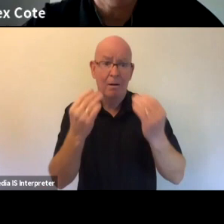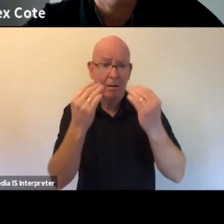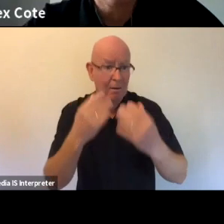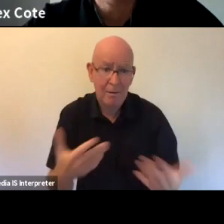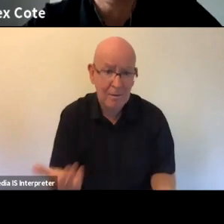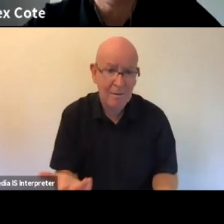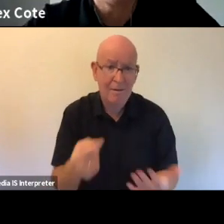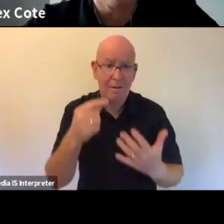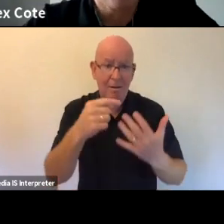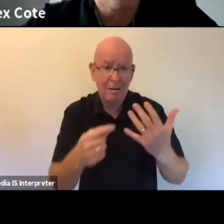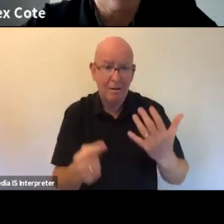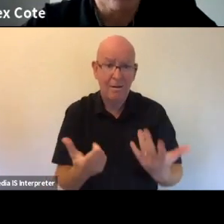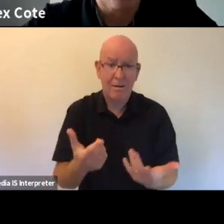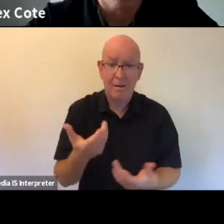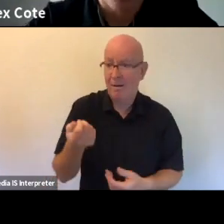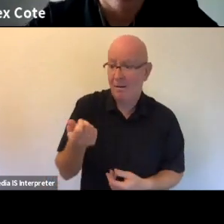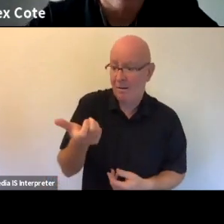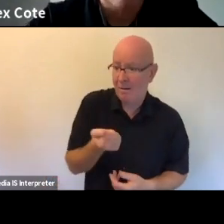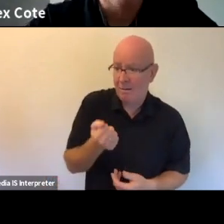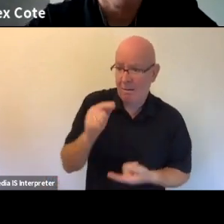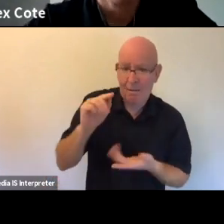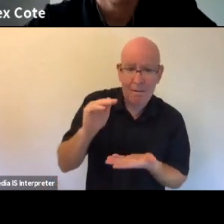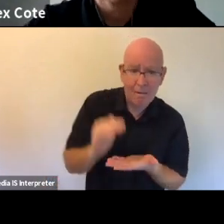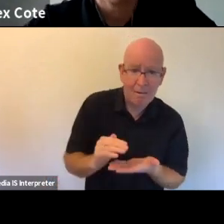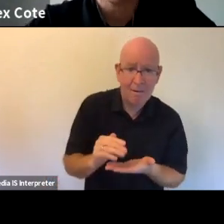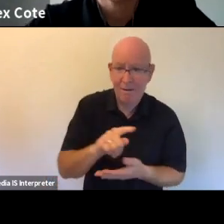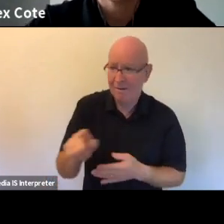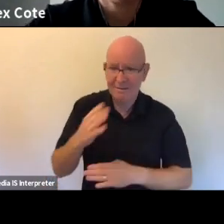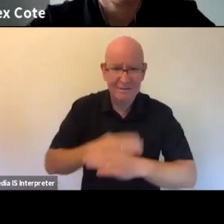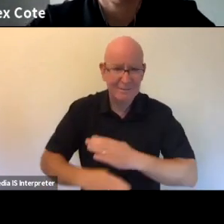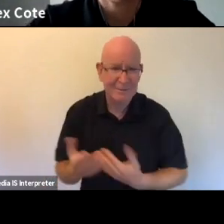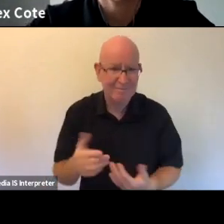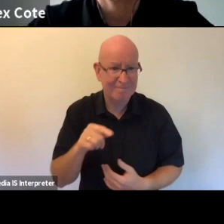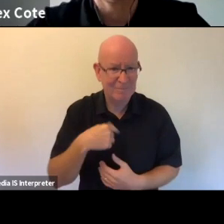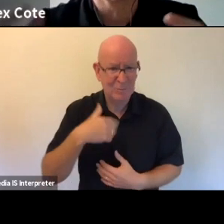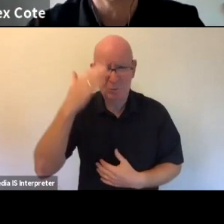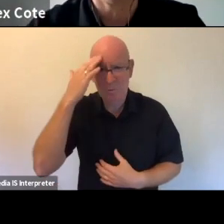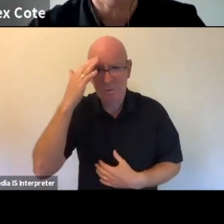And those disability-related costs can have different impacts